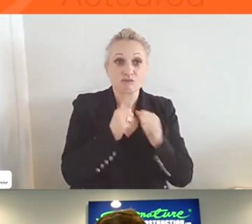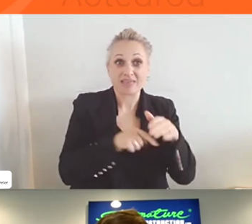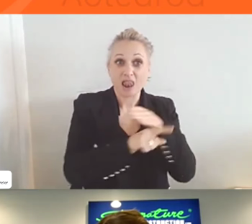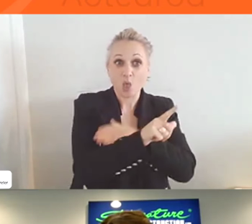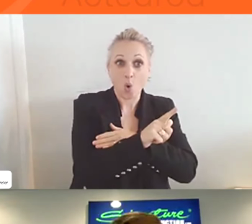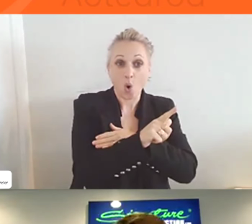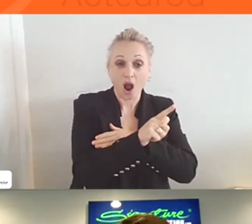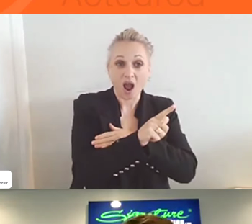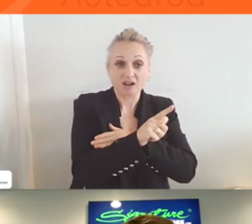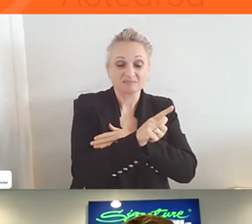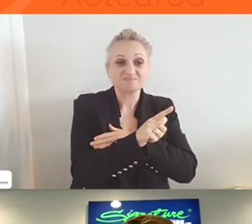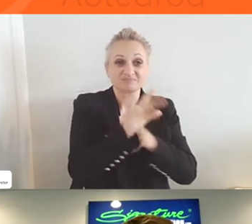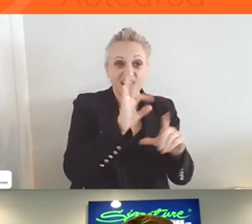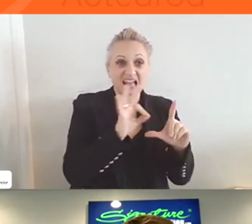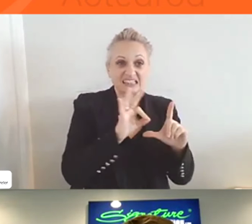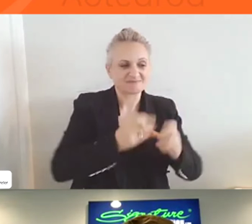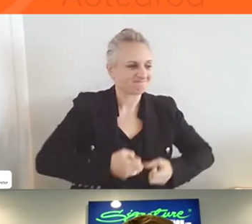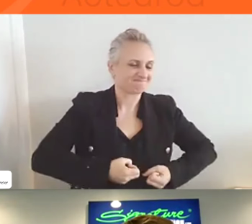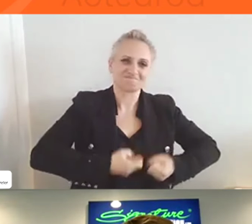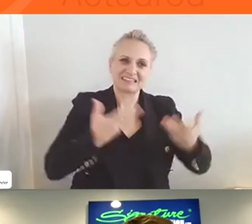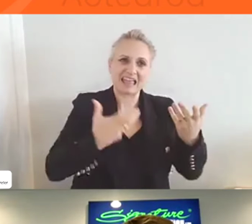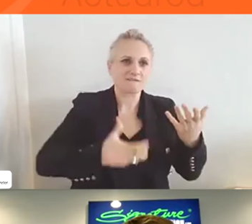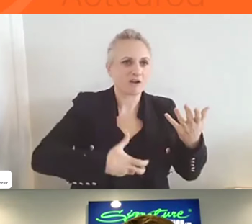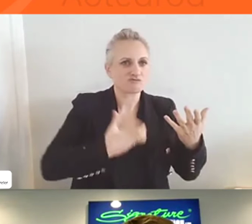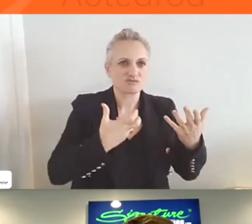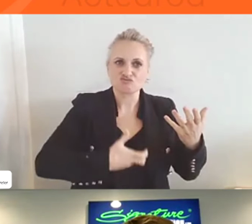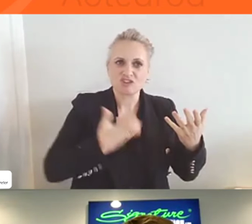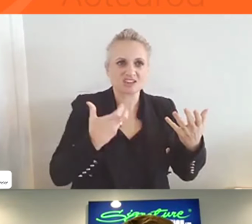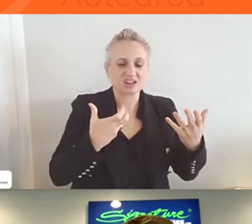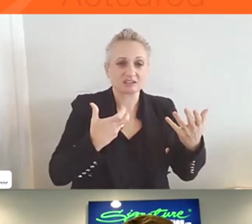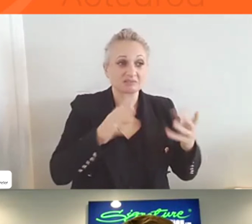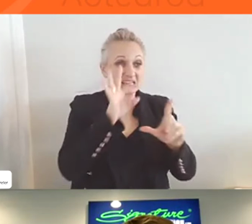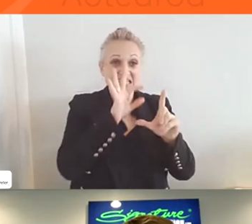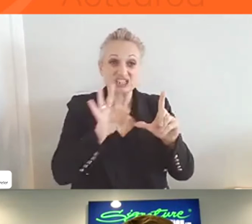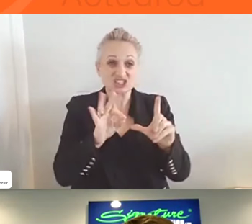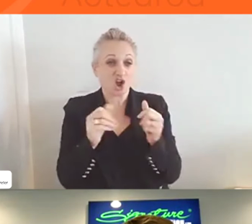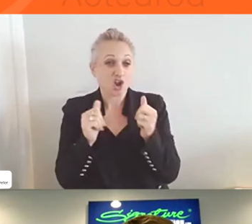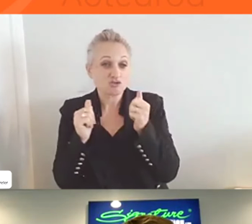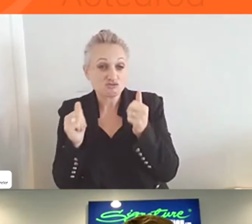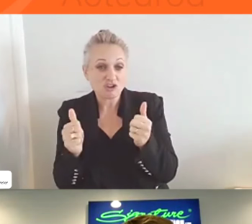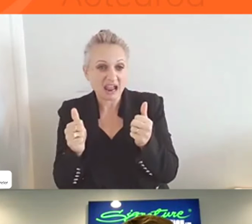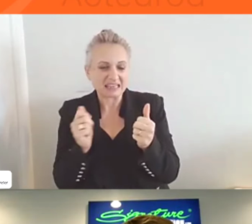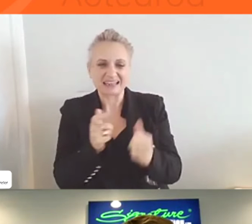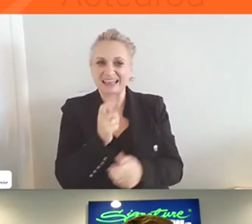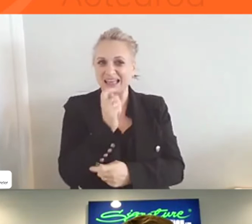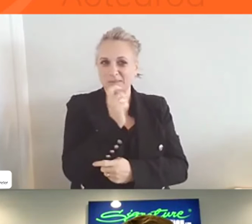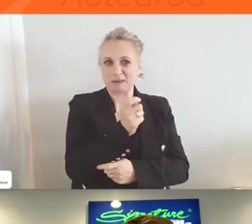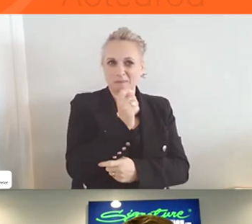that, but he said "When I went to go and see what was built, the builder said we're not quite sure how to be able to do that so they